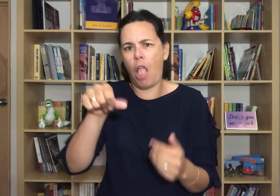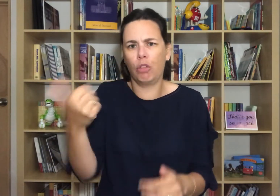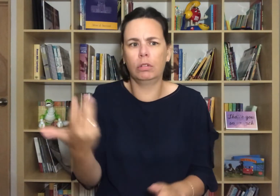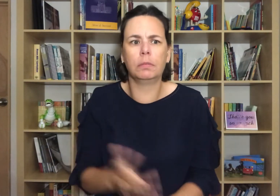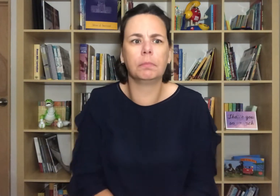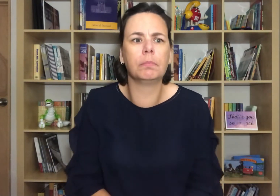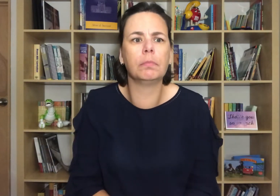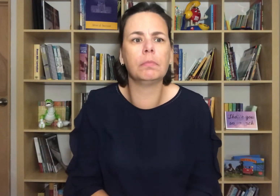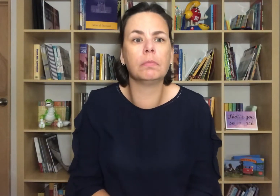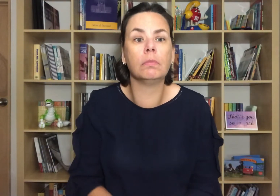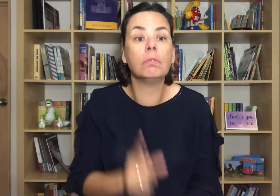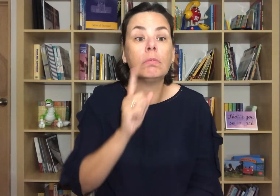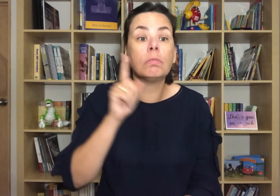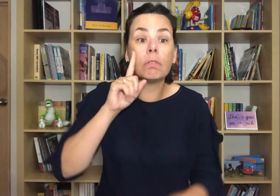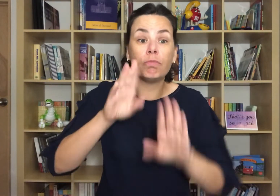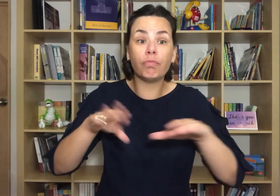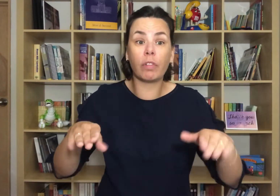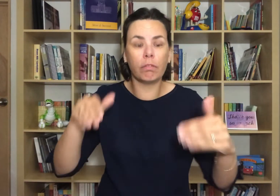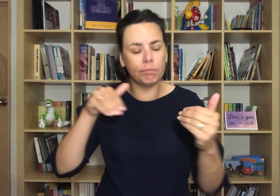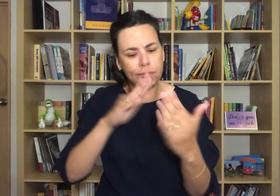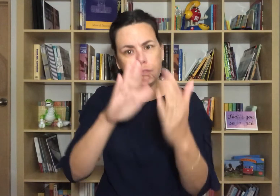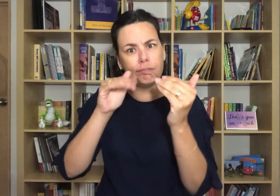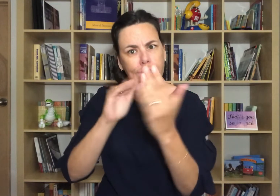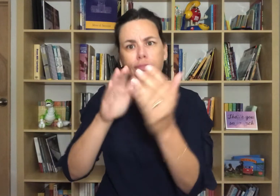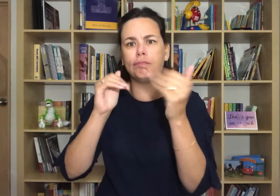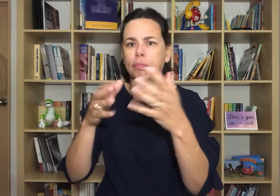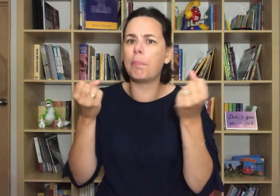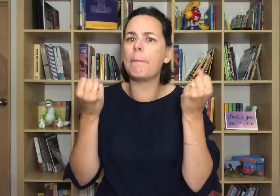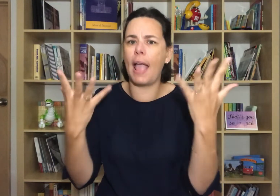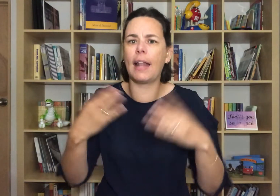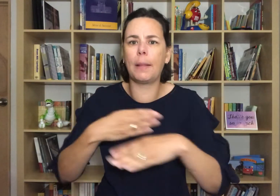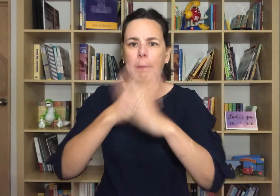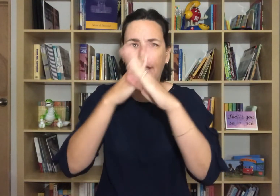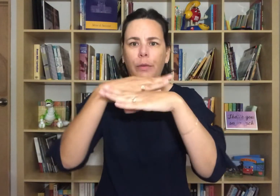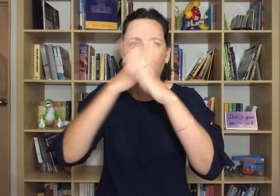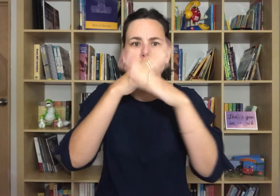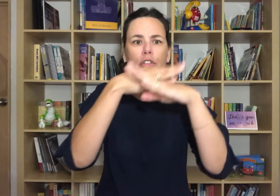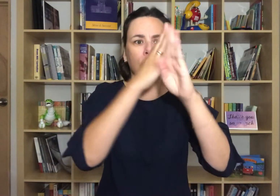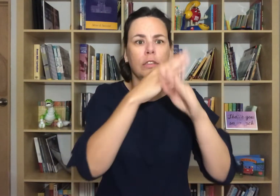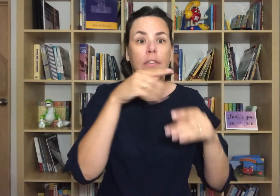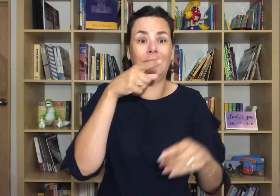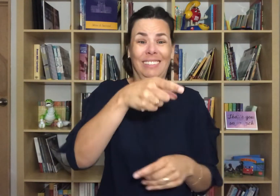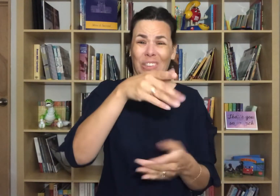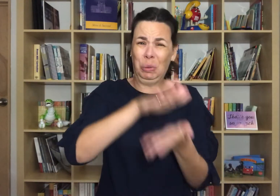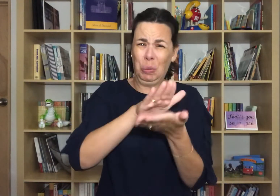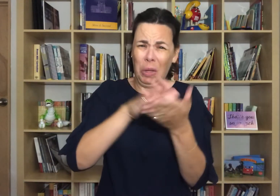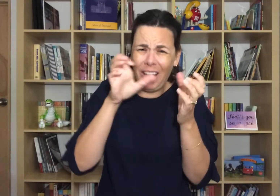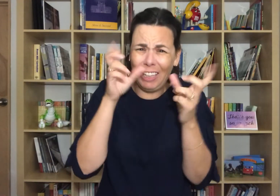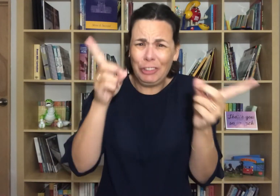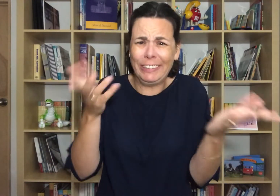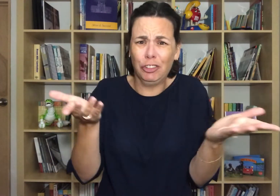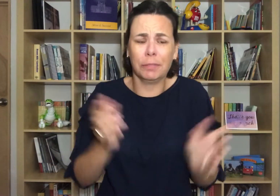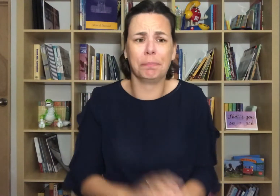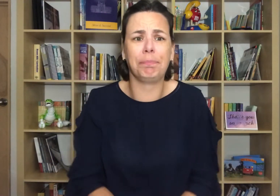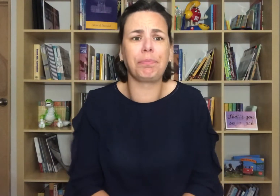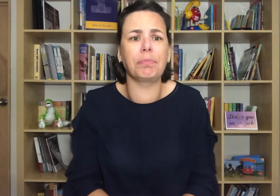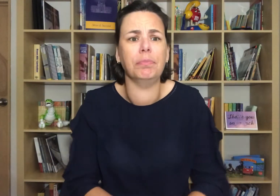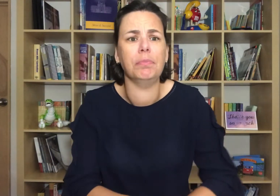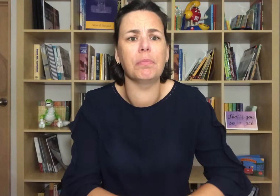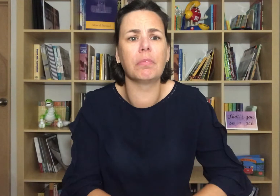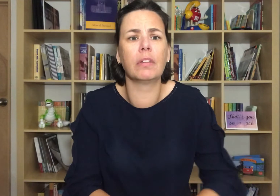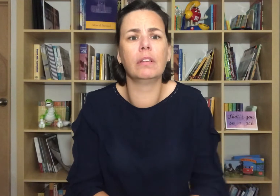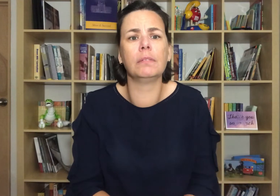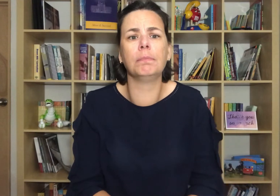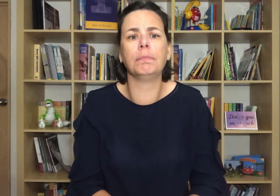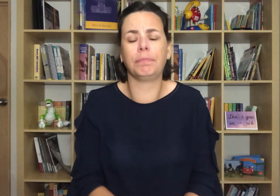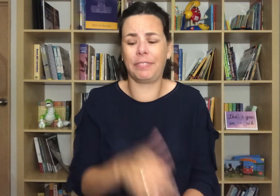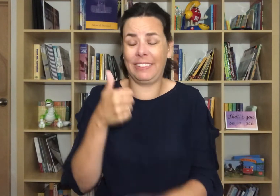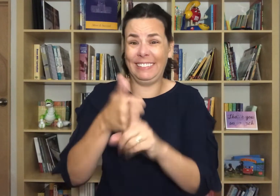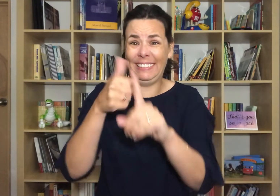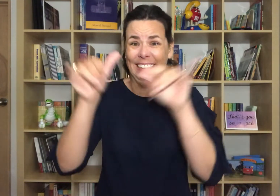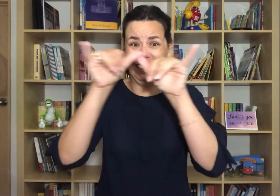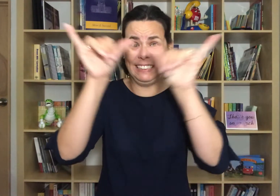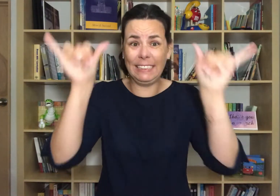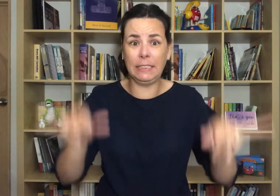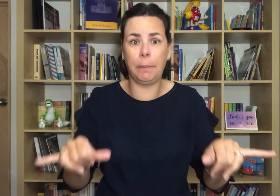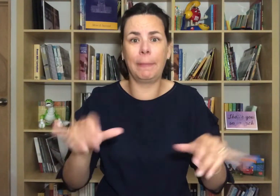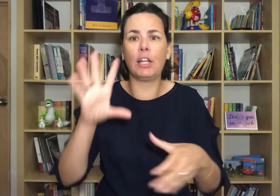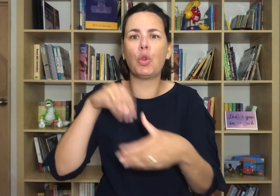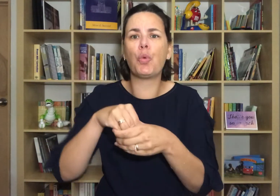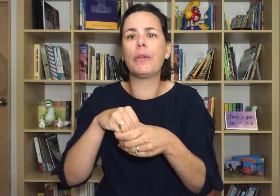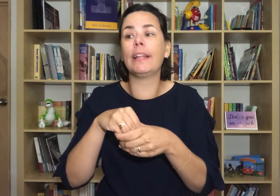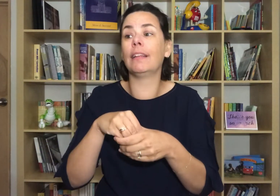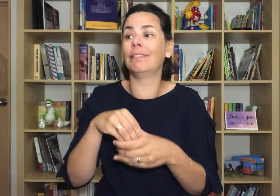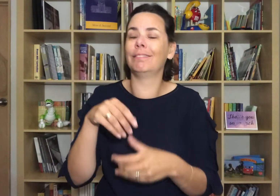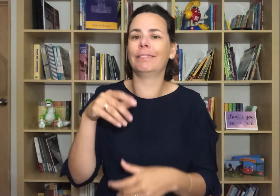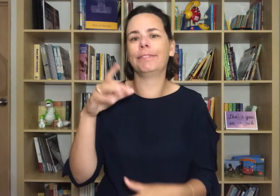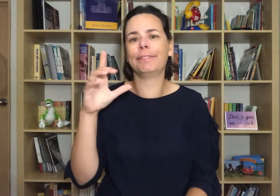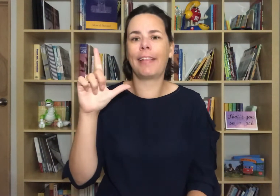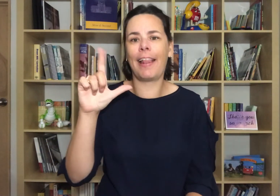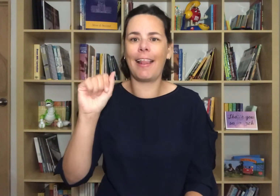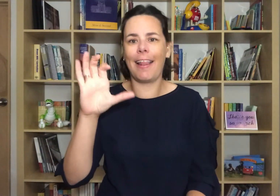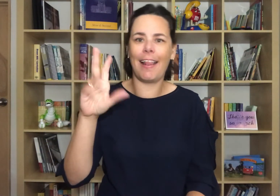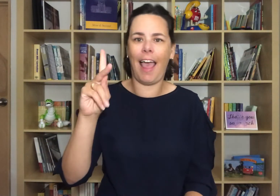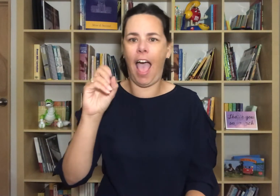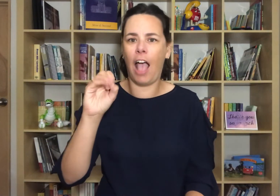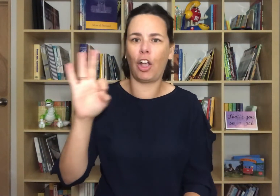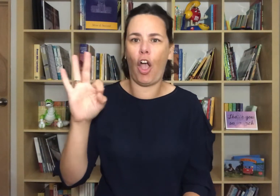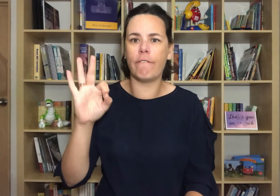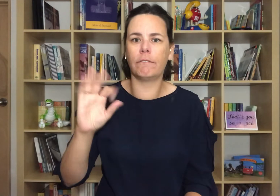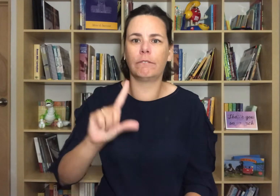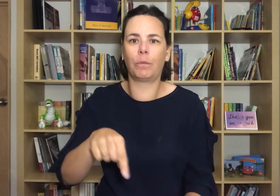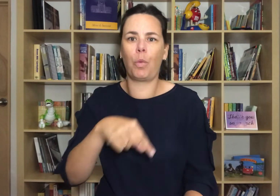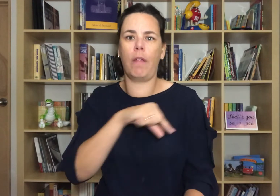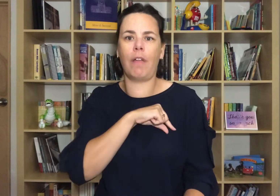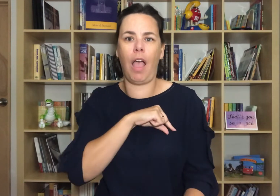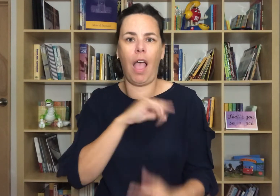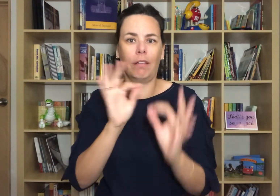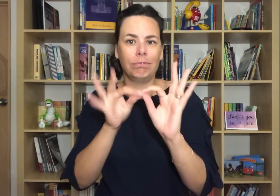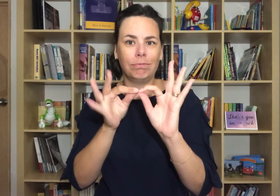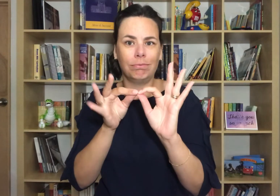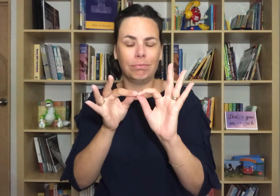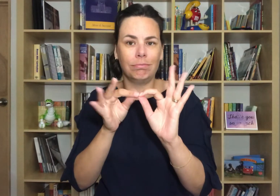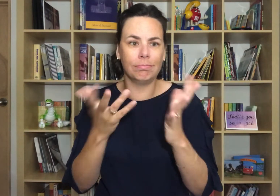Some Deaf children have face barriers in the educational system, including a lack of qualified interpreters or